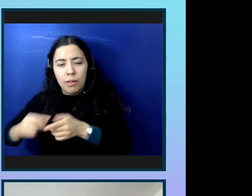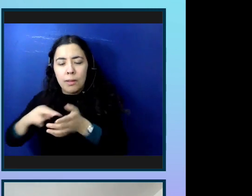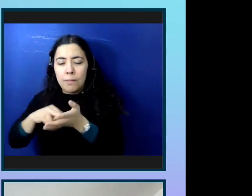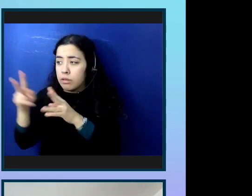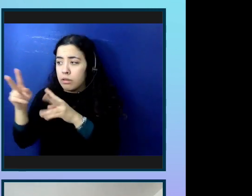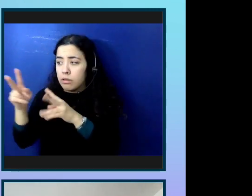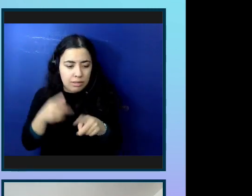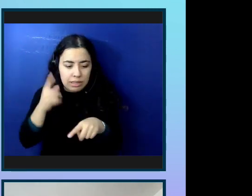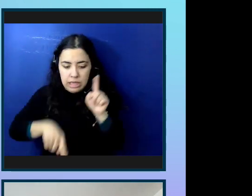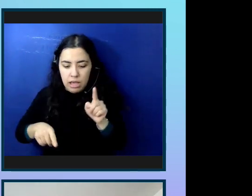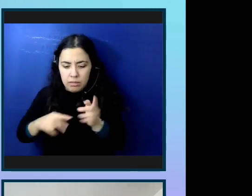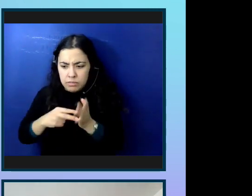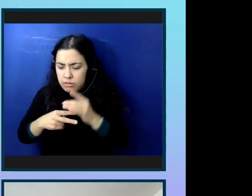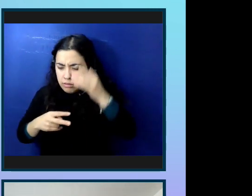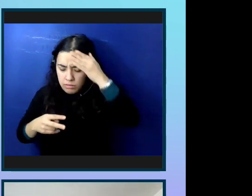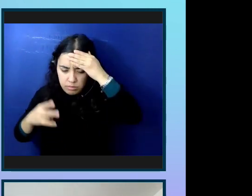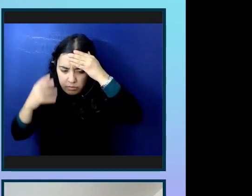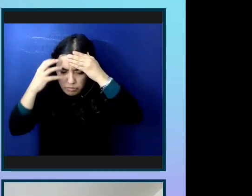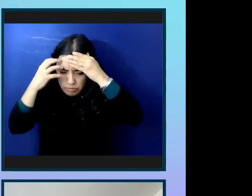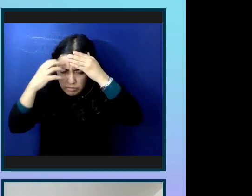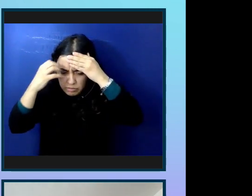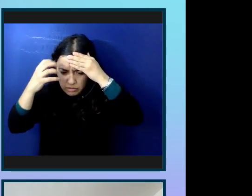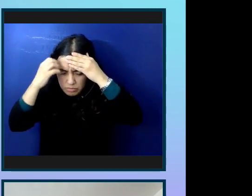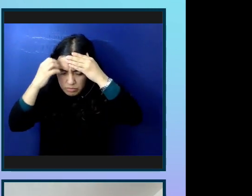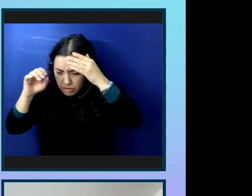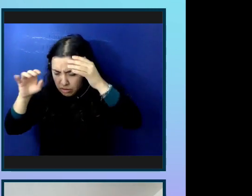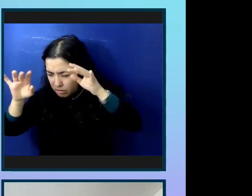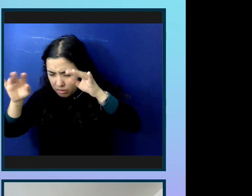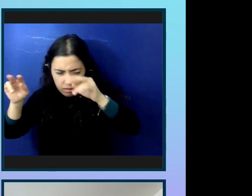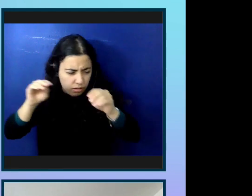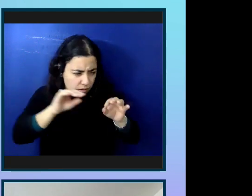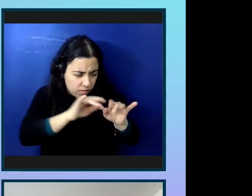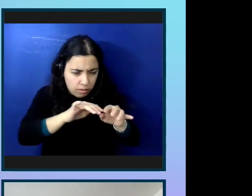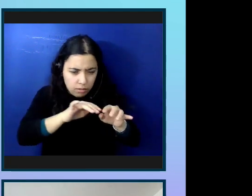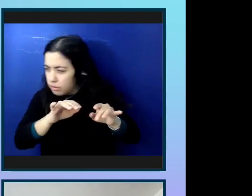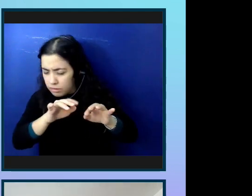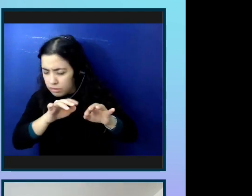memorize that information to move it over to the location where it needs to be. In other situations,